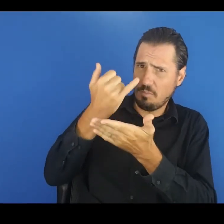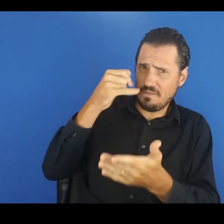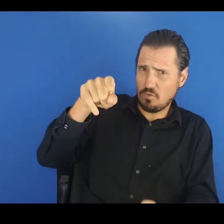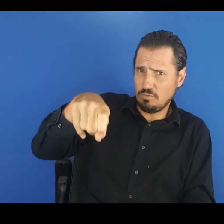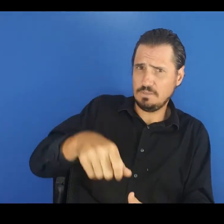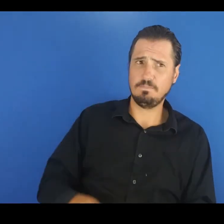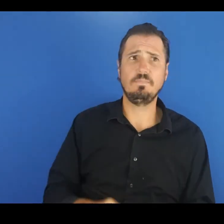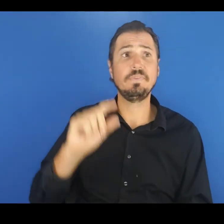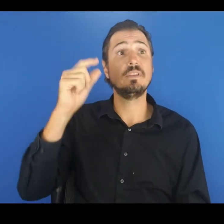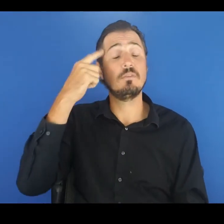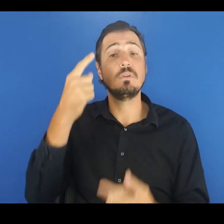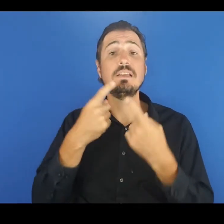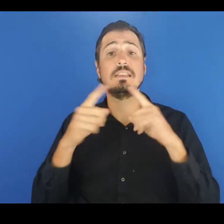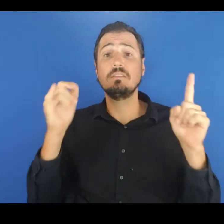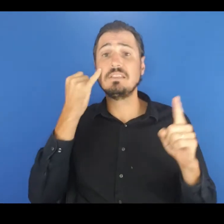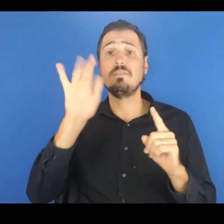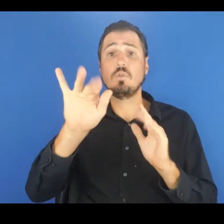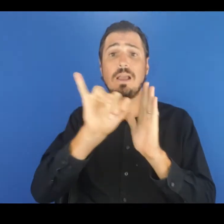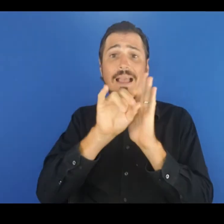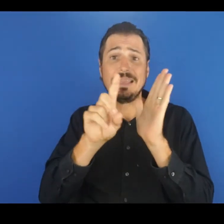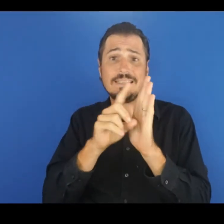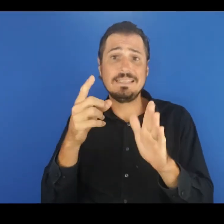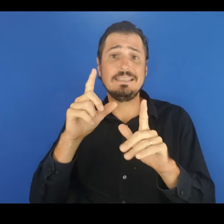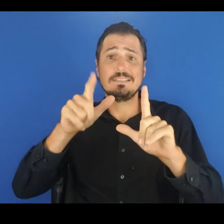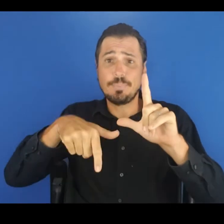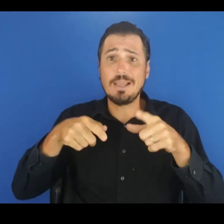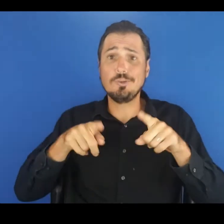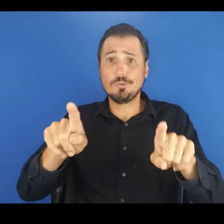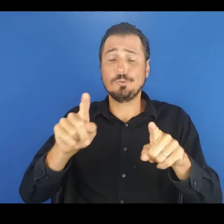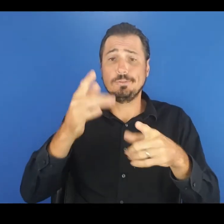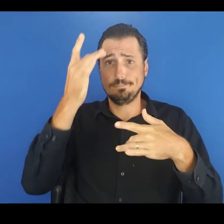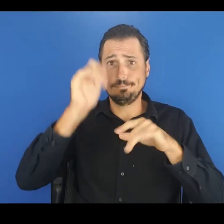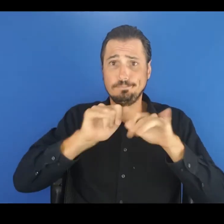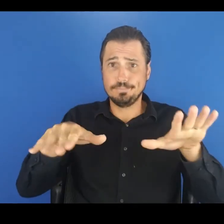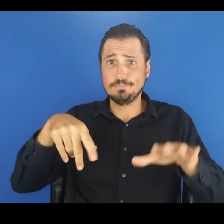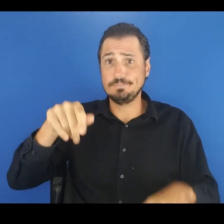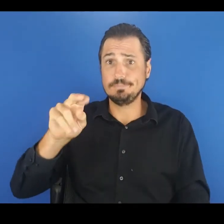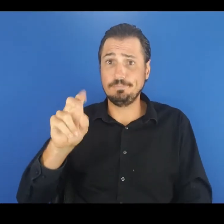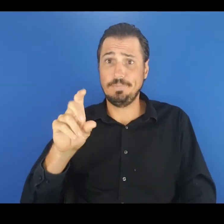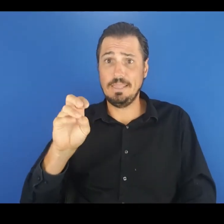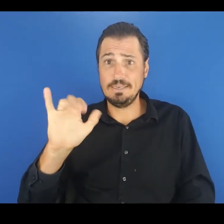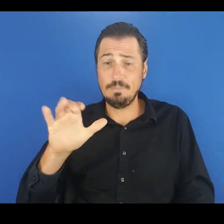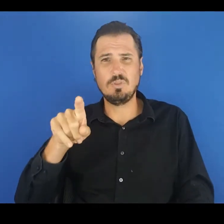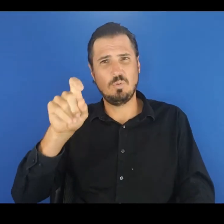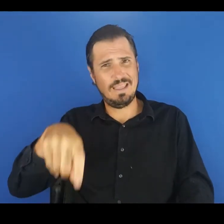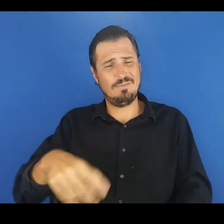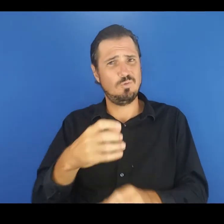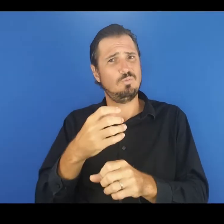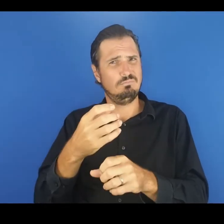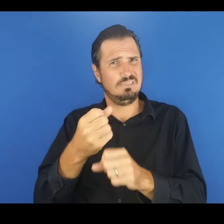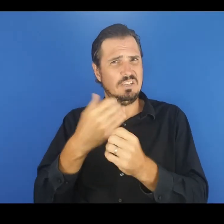The governor also announced that if your ID expired during the pandemic, you will need to renew it before August 6.